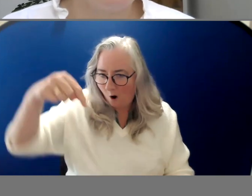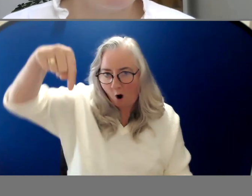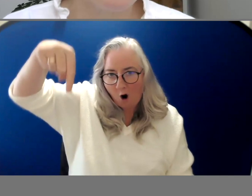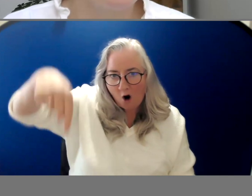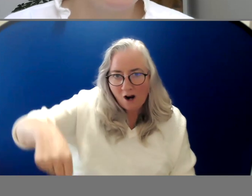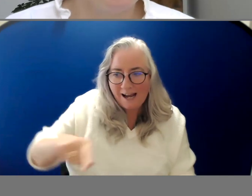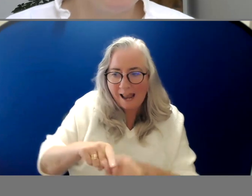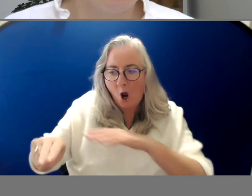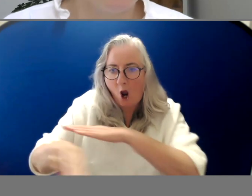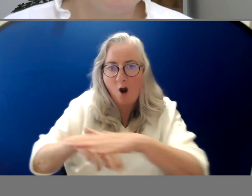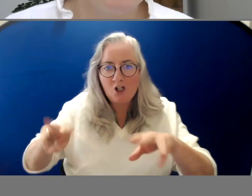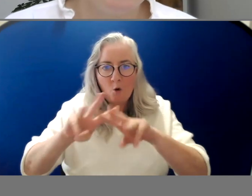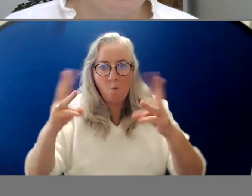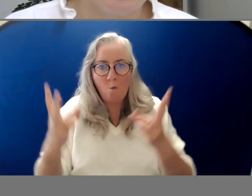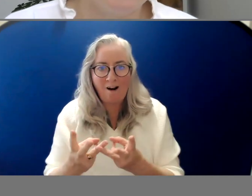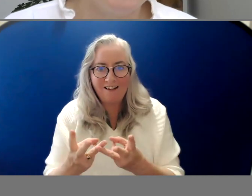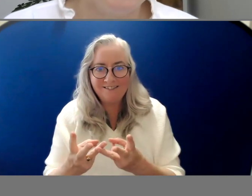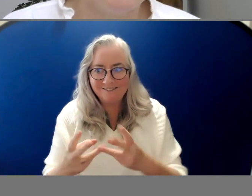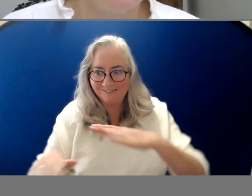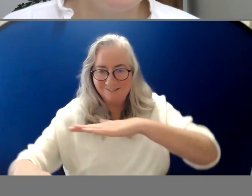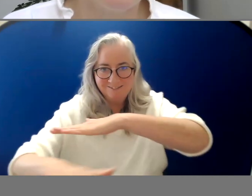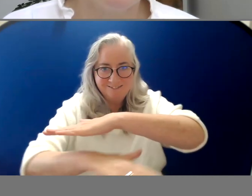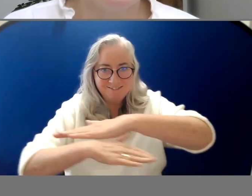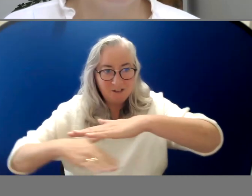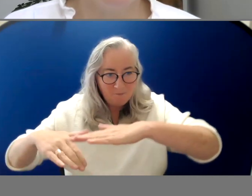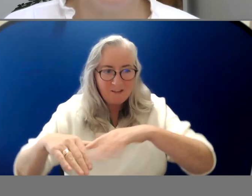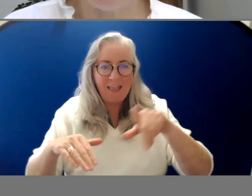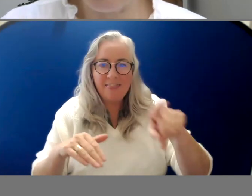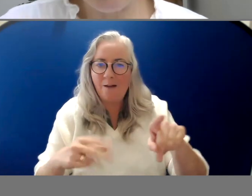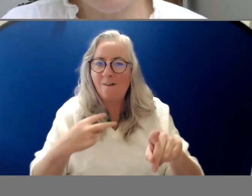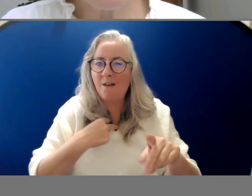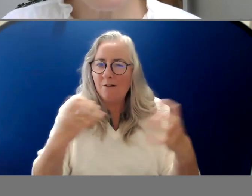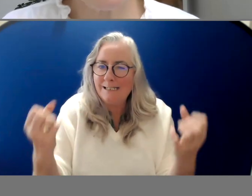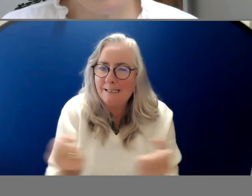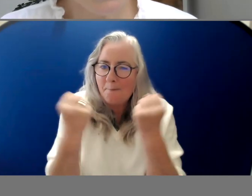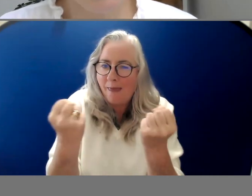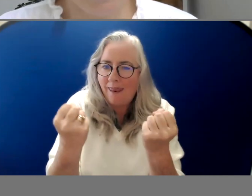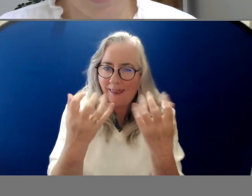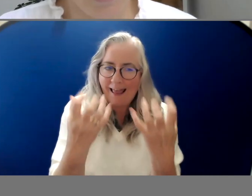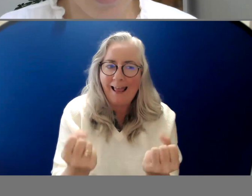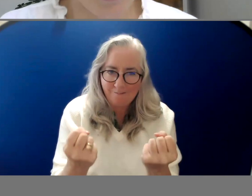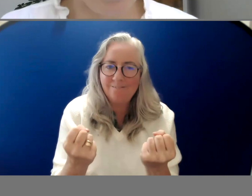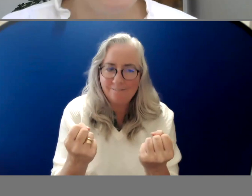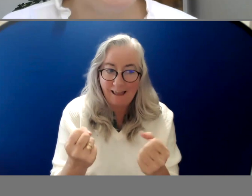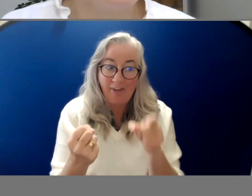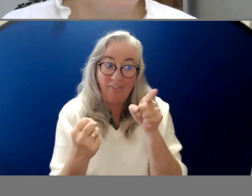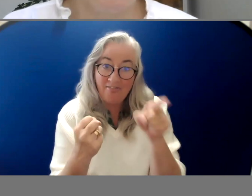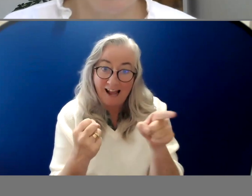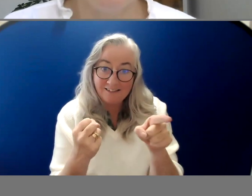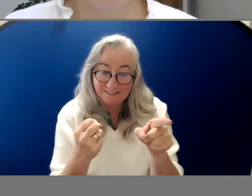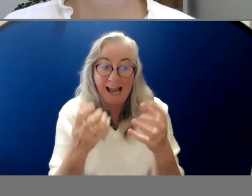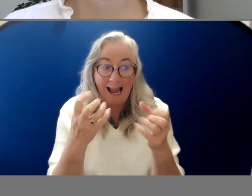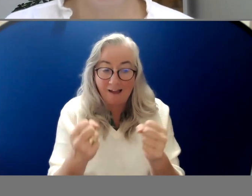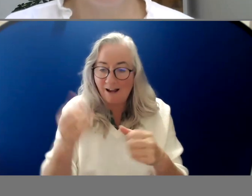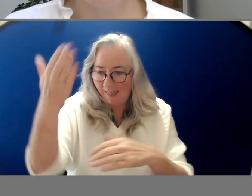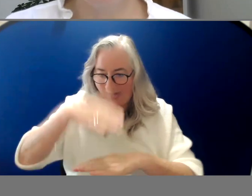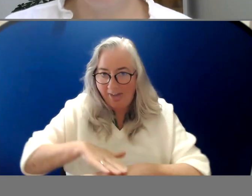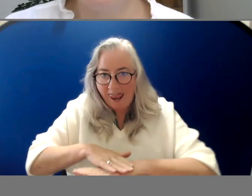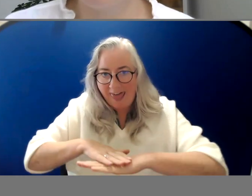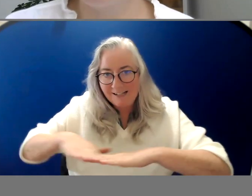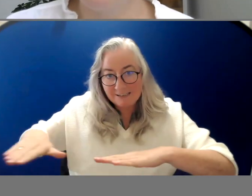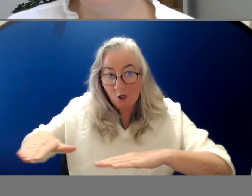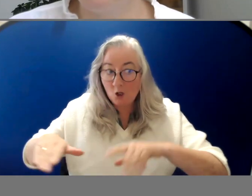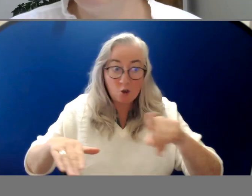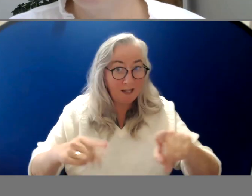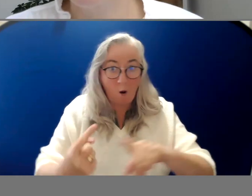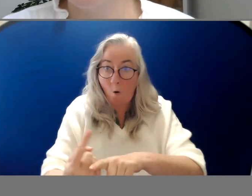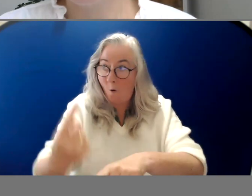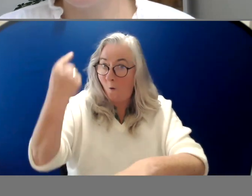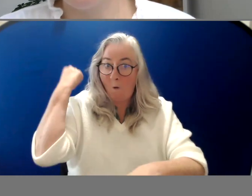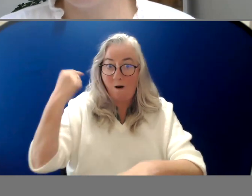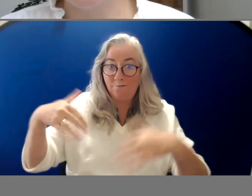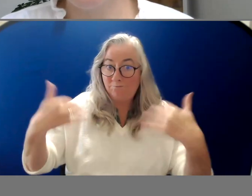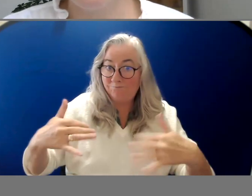so it was a passage down to the underworld and so it was something very symbolic and that set of stairs had a landing so they were way ahead of themselves even back then the